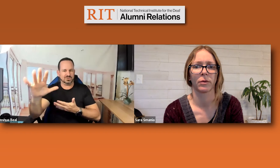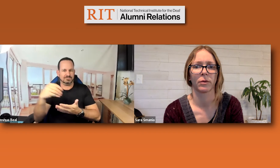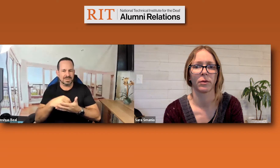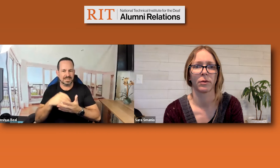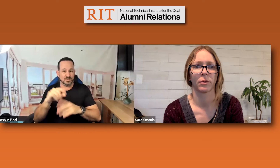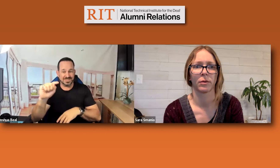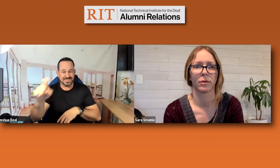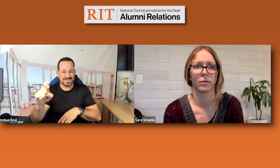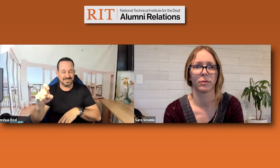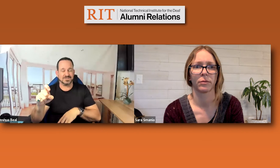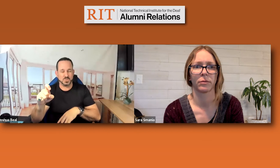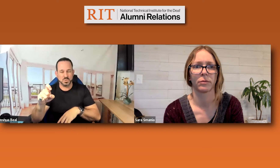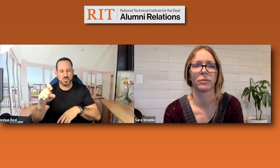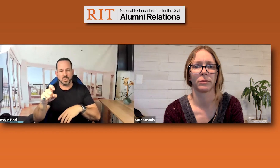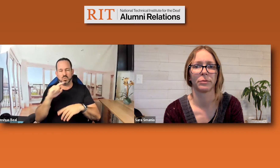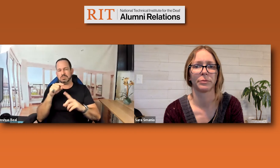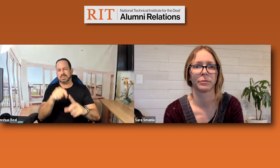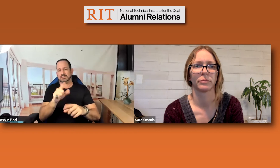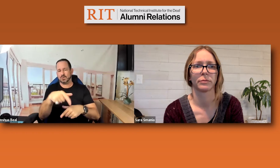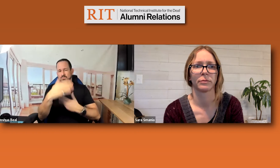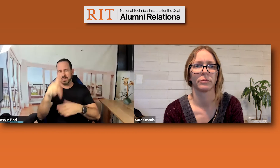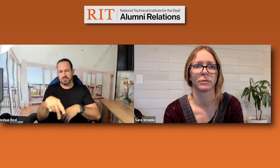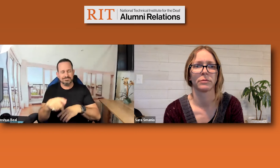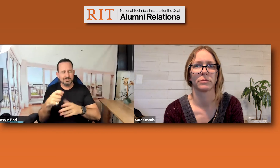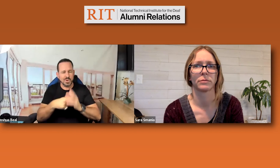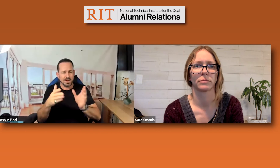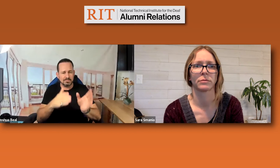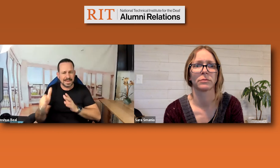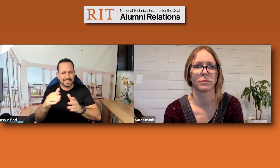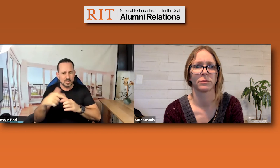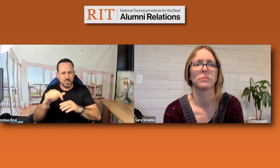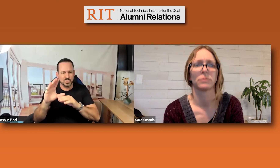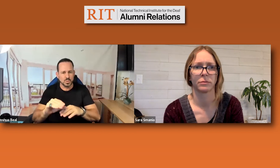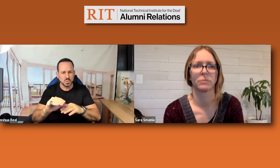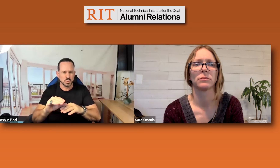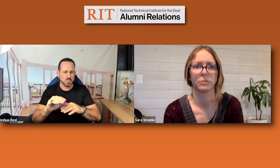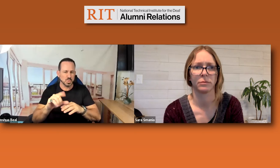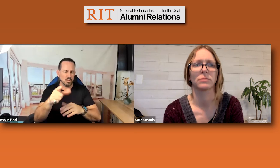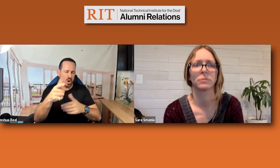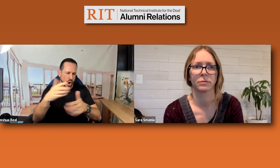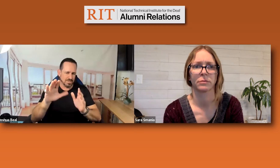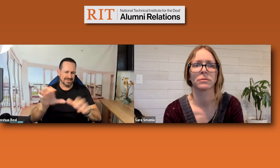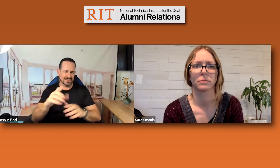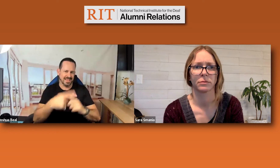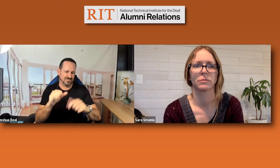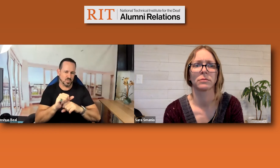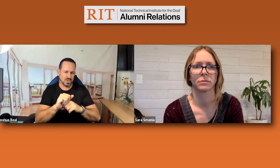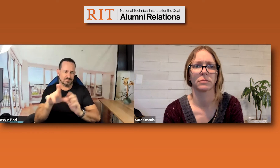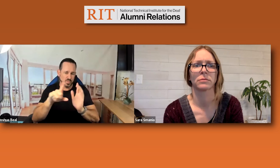once someone has passed away to really determine the best plan of attack to reduce those taxes.